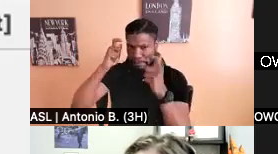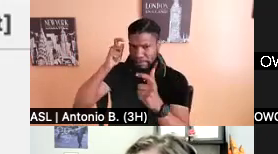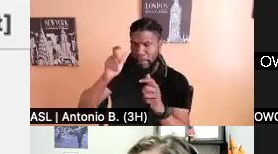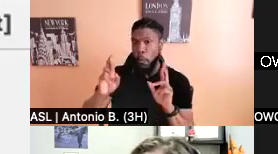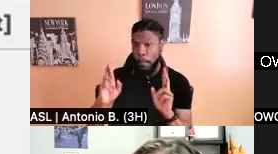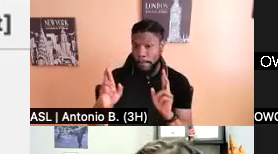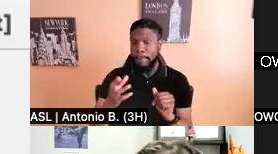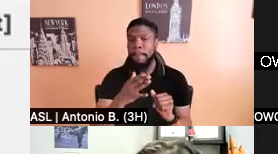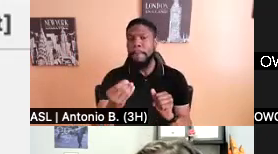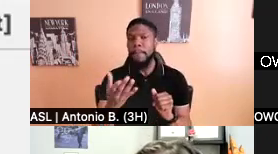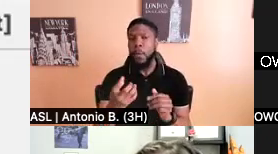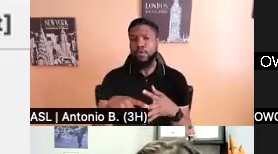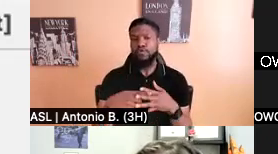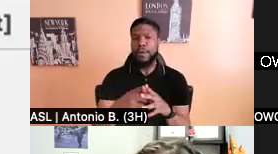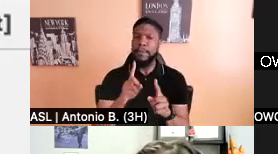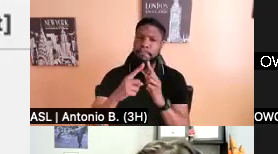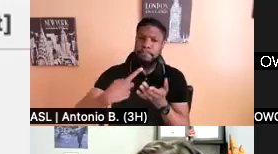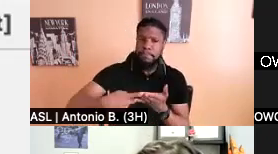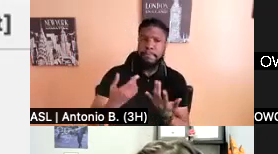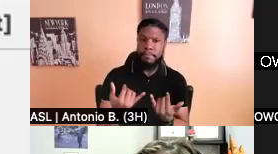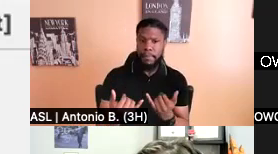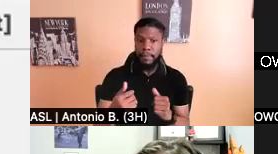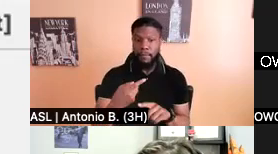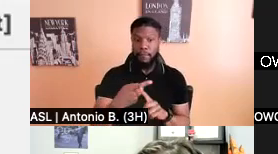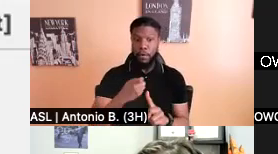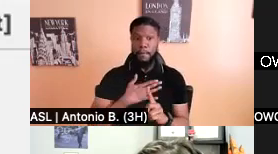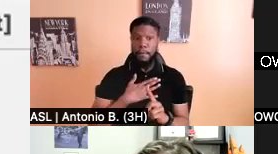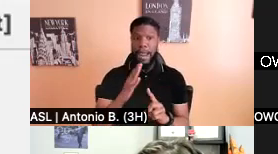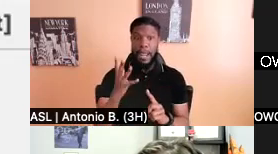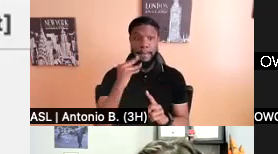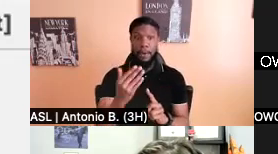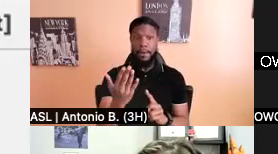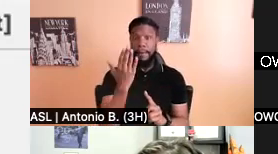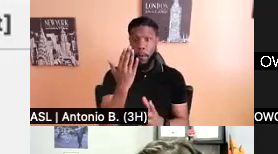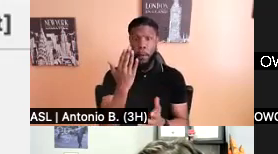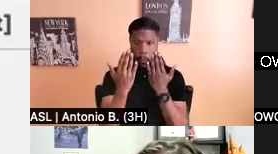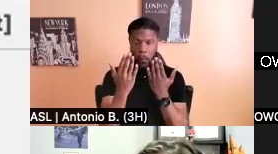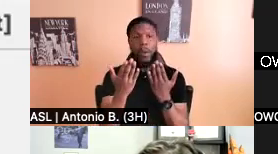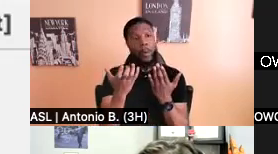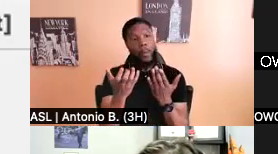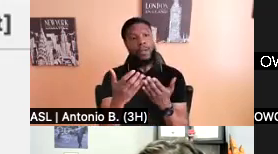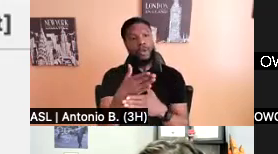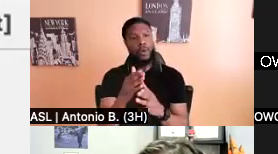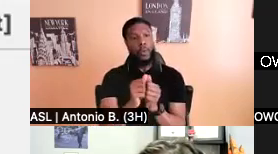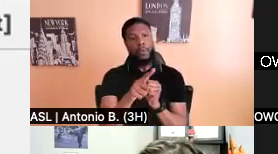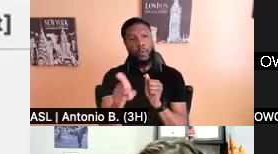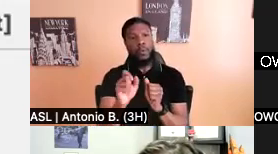experienced to help prepare you in case you may face them one day, too. Next slide, please, Bri.